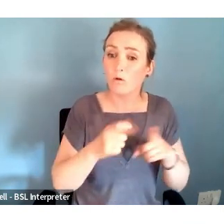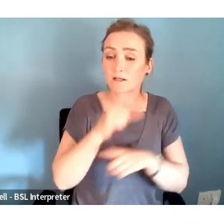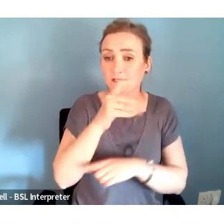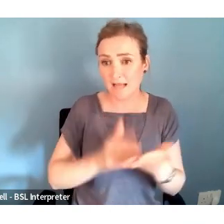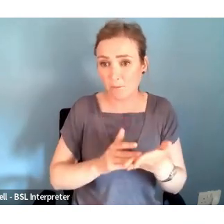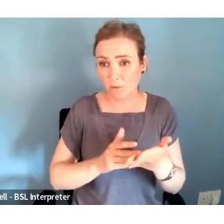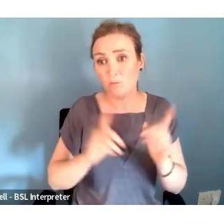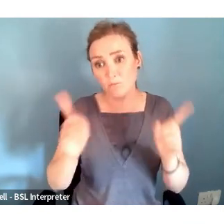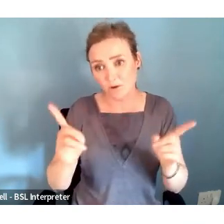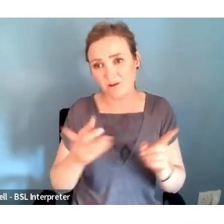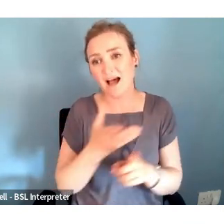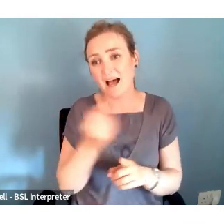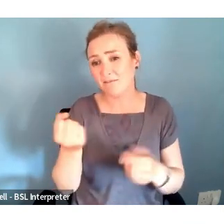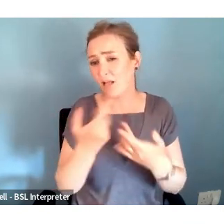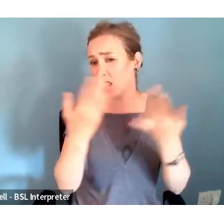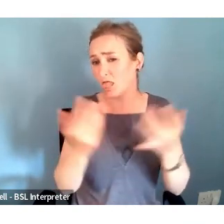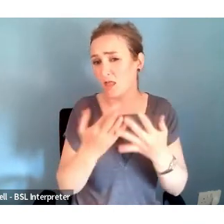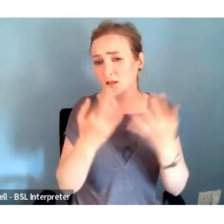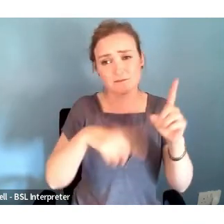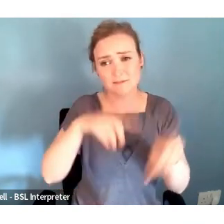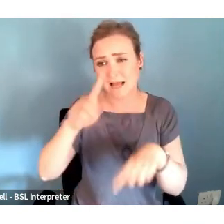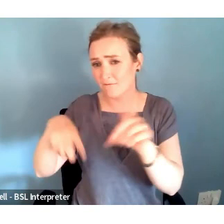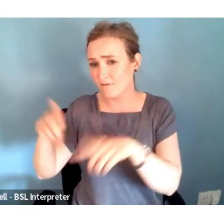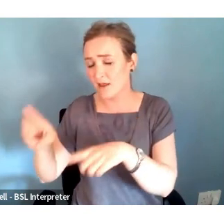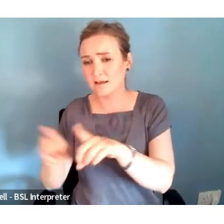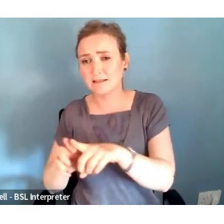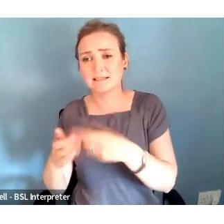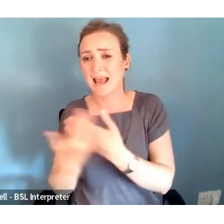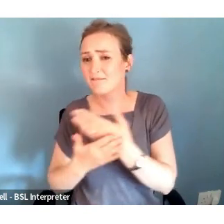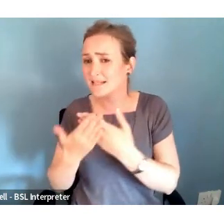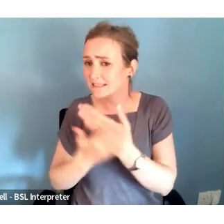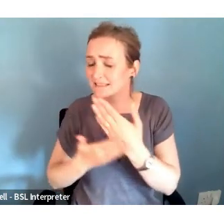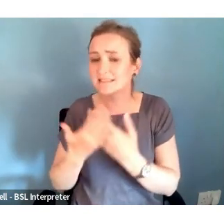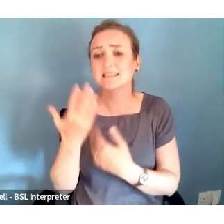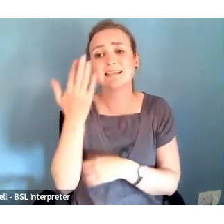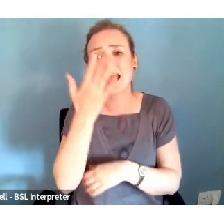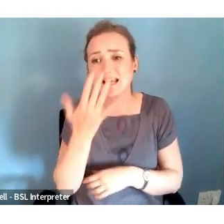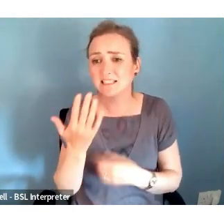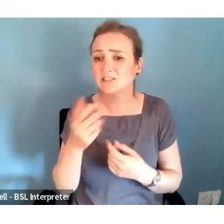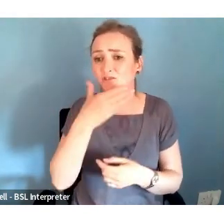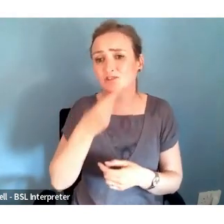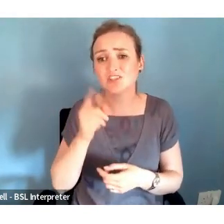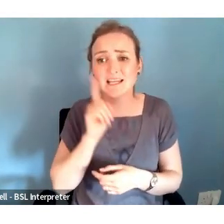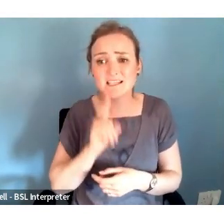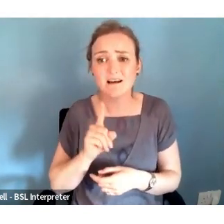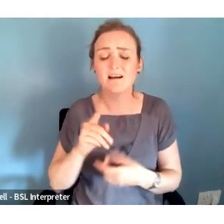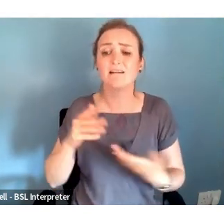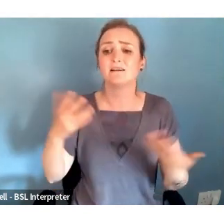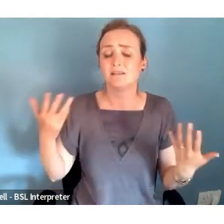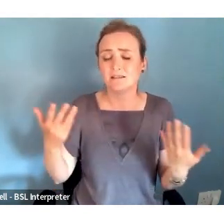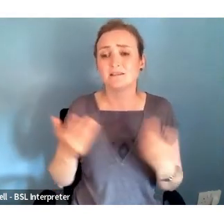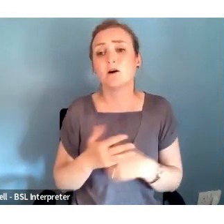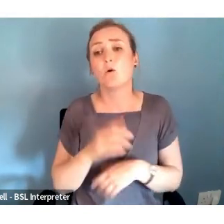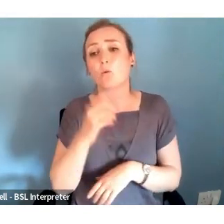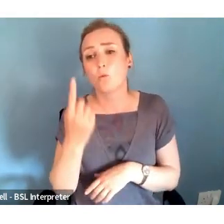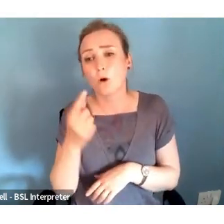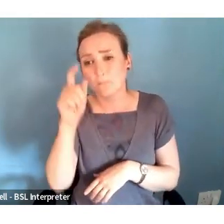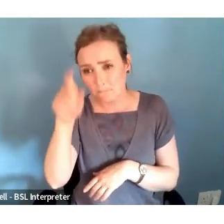well. In terms of ethnicity, age, gender , the rest of it. Candidates said to us that one of the things that persuaded to us to apply